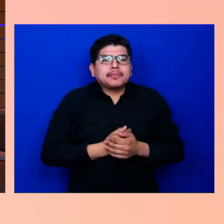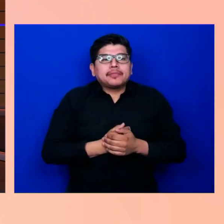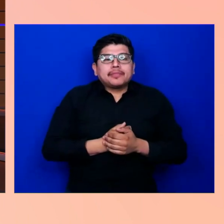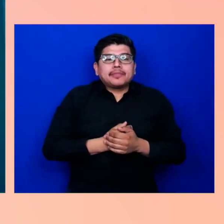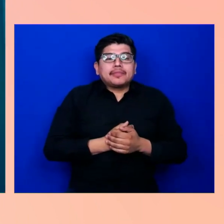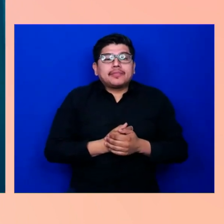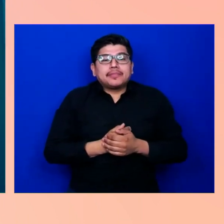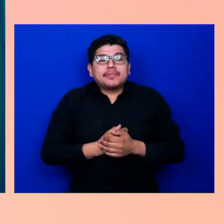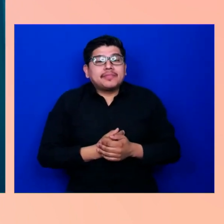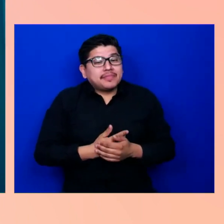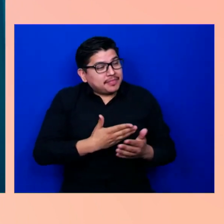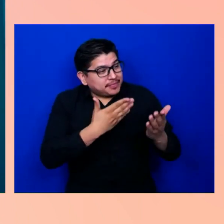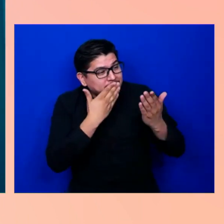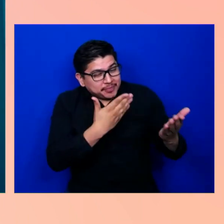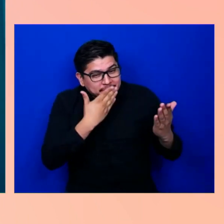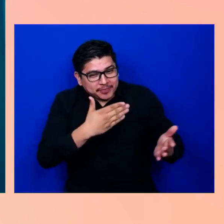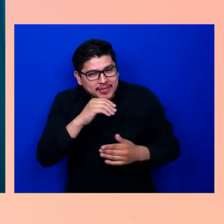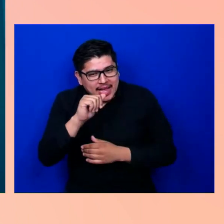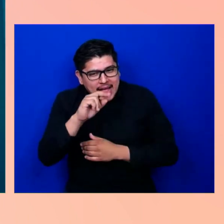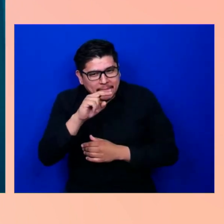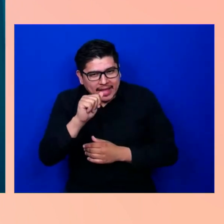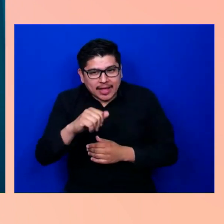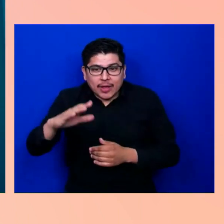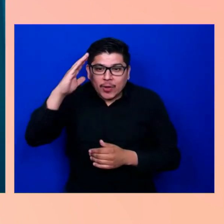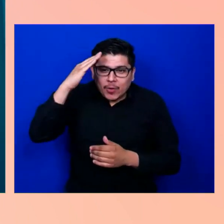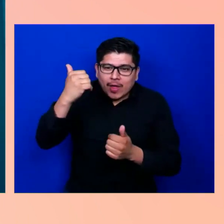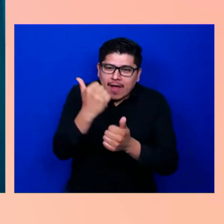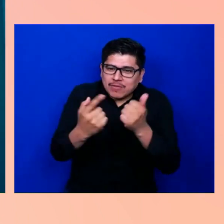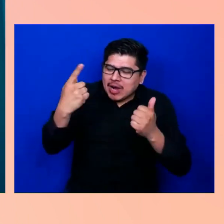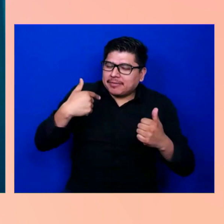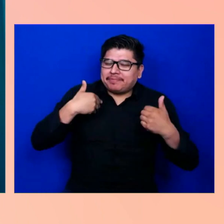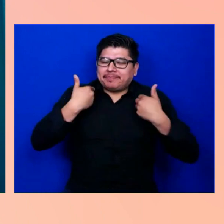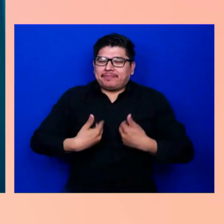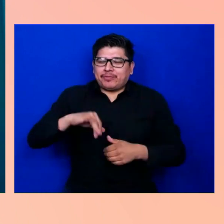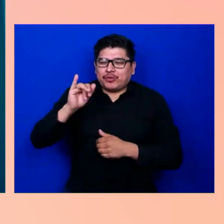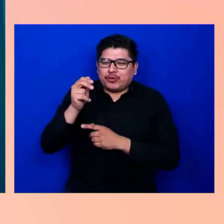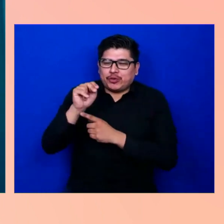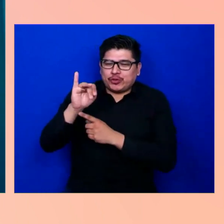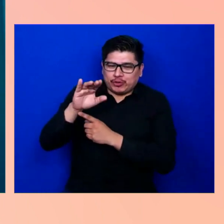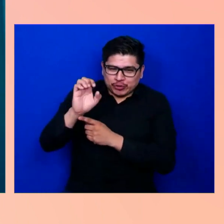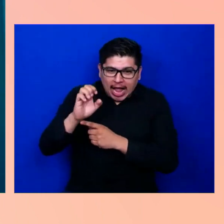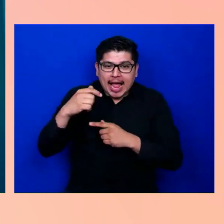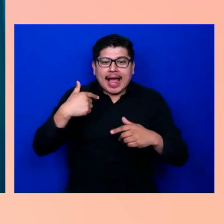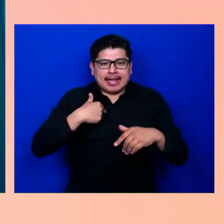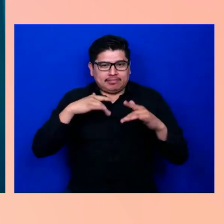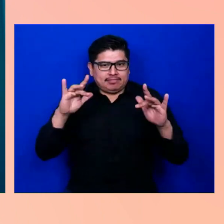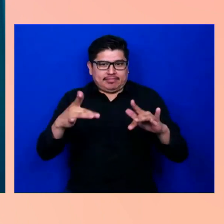Hello everyone. My name is Jennison Asuncion, Head of Accessibility Engineering Evangelism at LinkedIn.